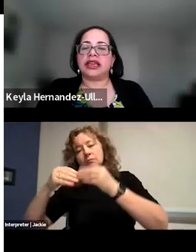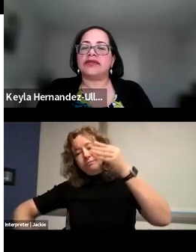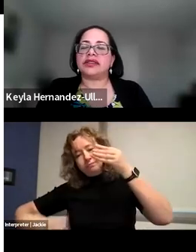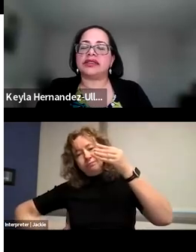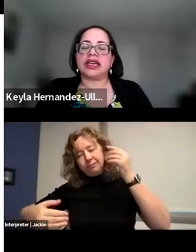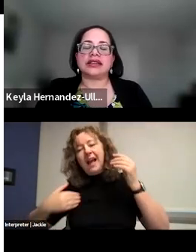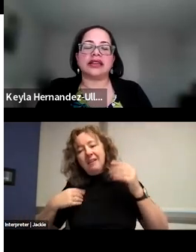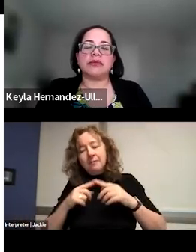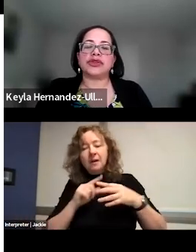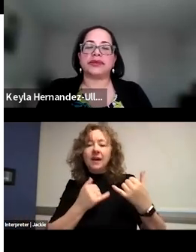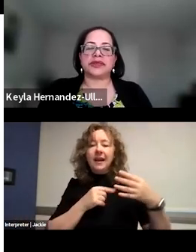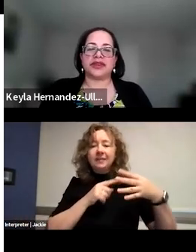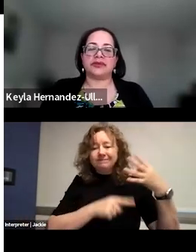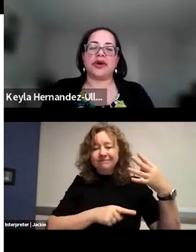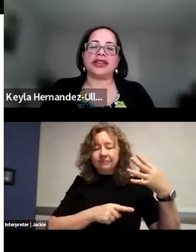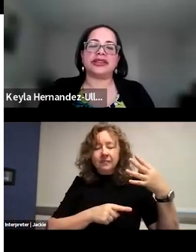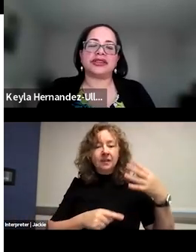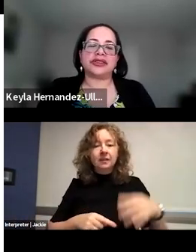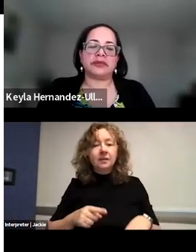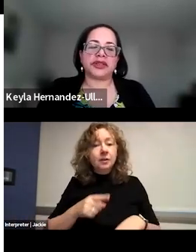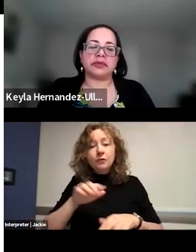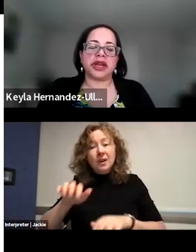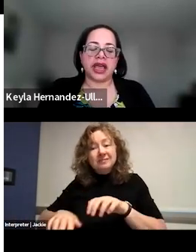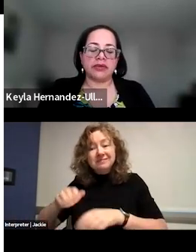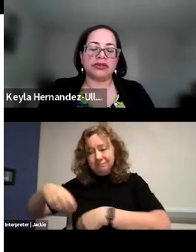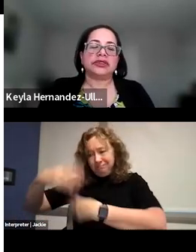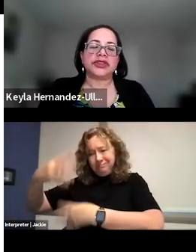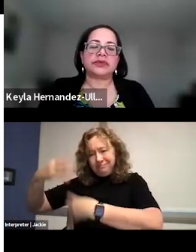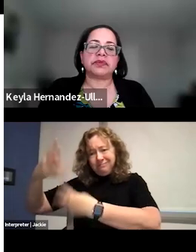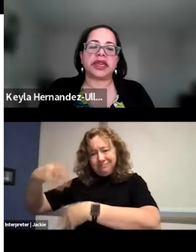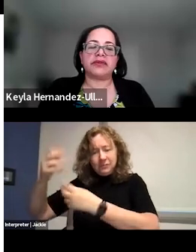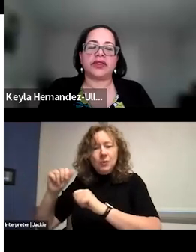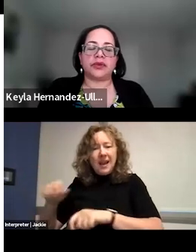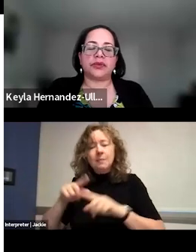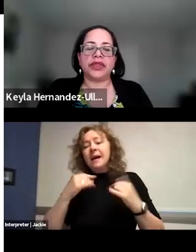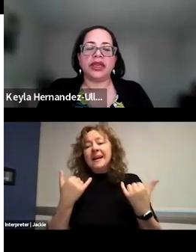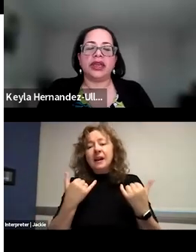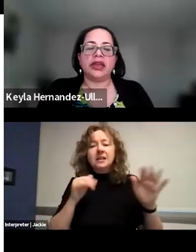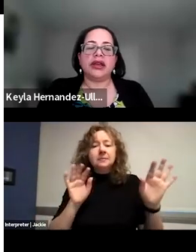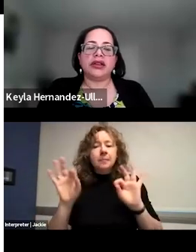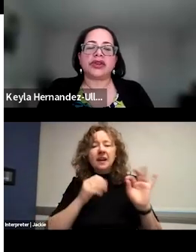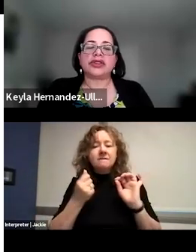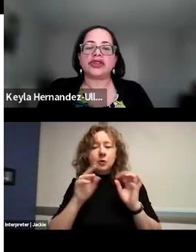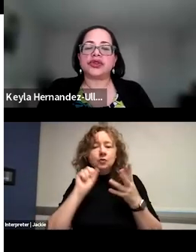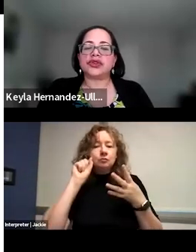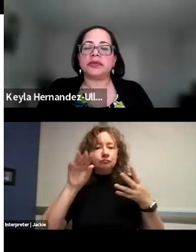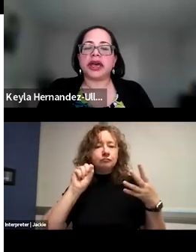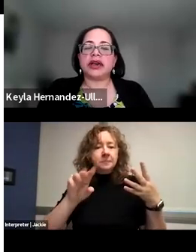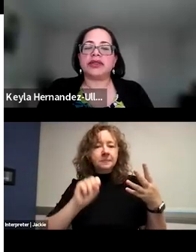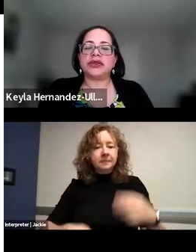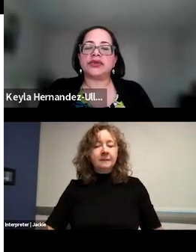Keyla Hernandez-Ulloa: some of the tips. And again the Fcc. Has a lot more tips available on this subject, but I will just pick a few